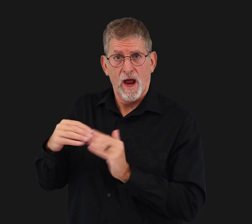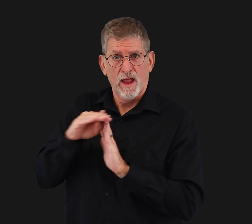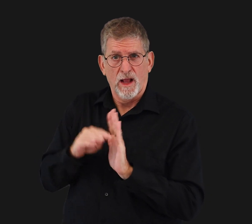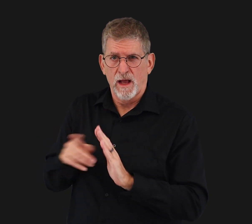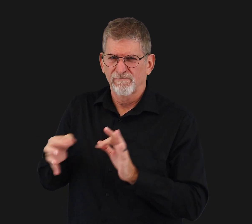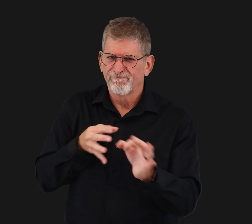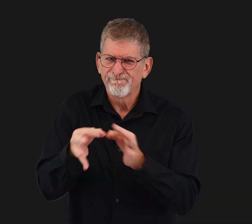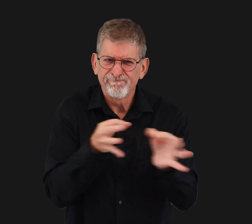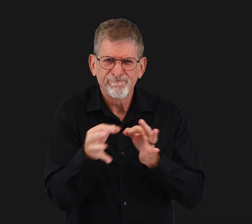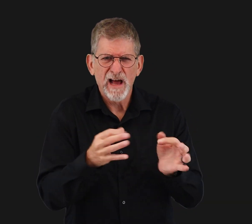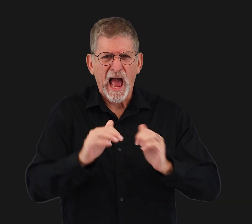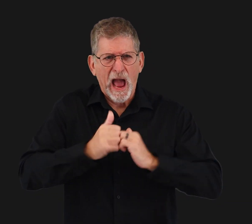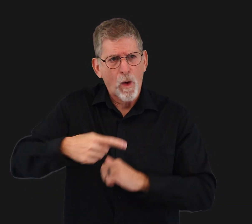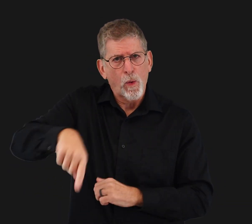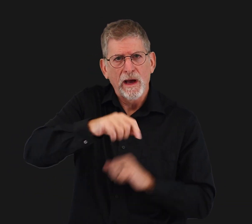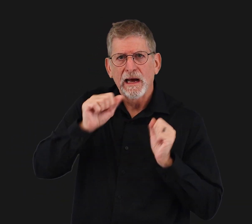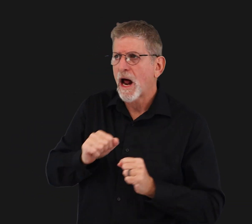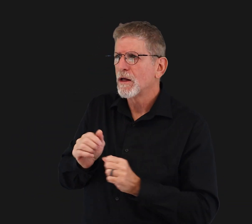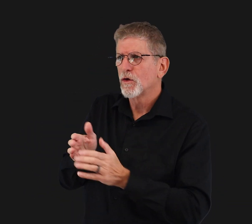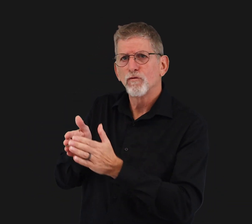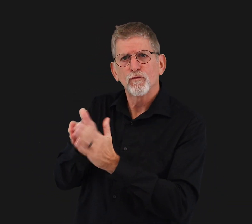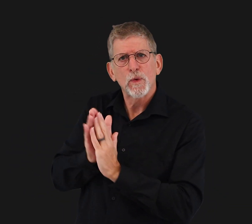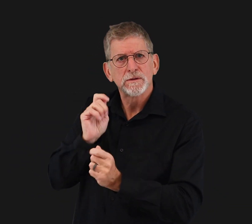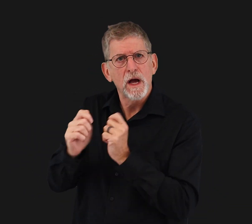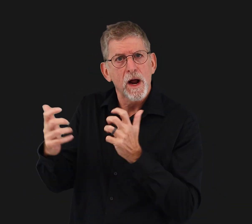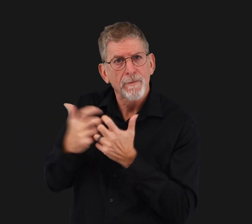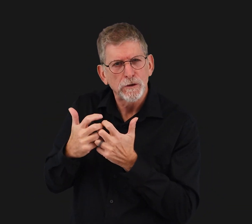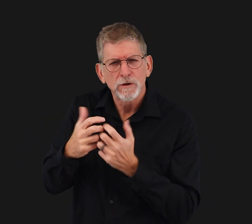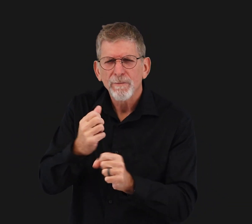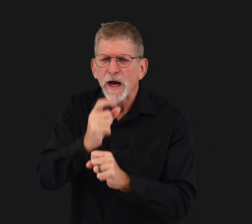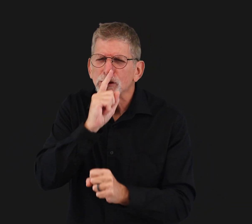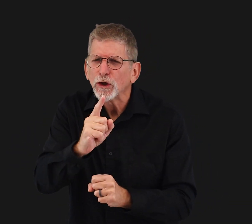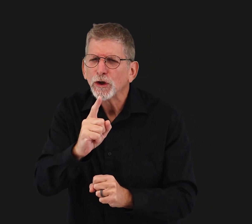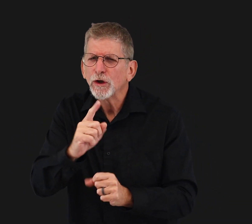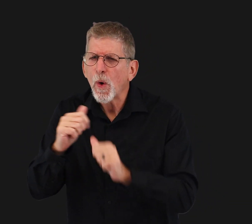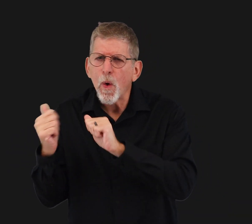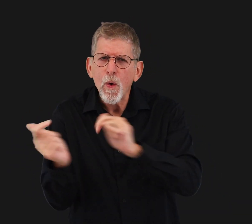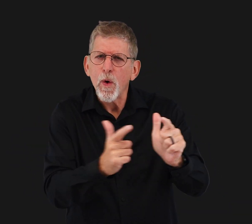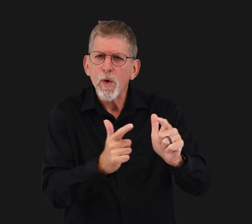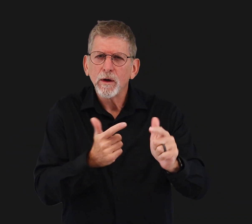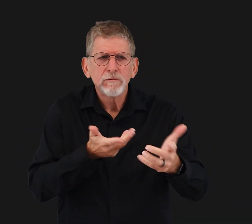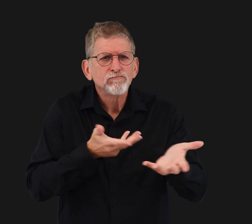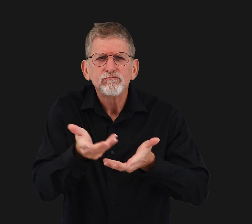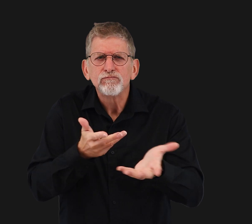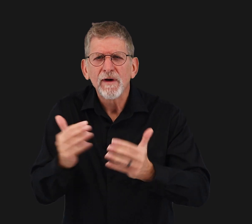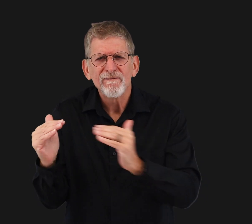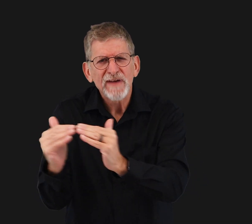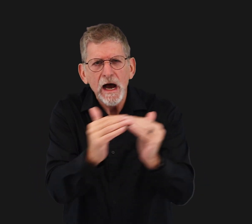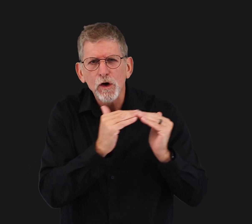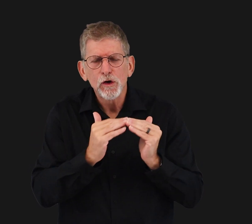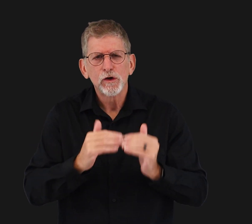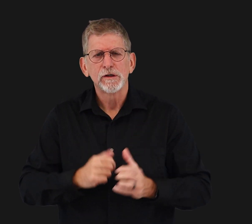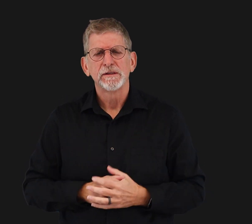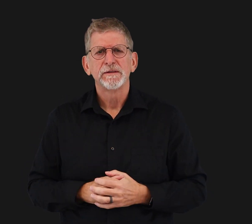These guidelines explain how to request accommodations, ensuring everyone is treated fairly.